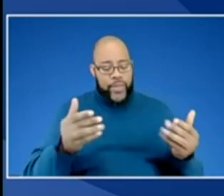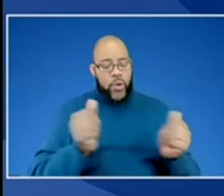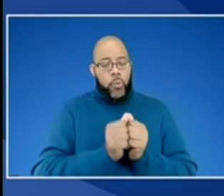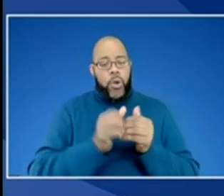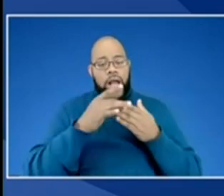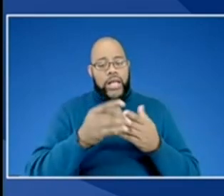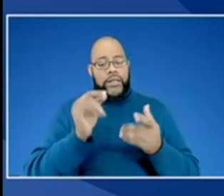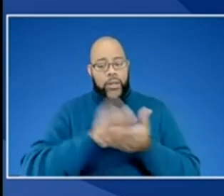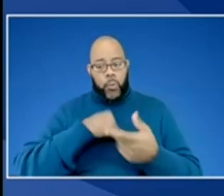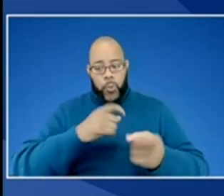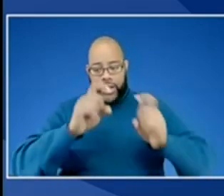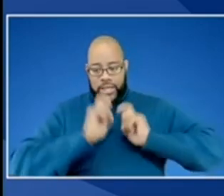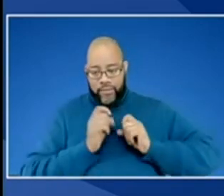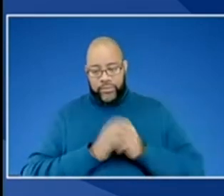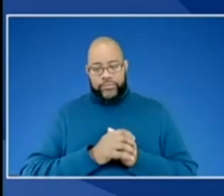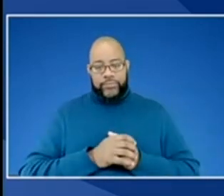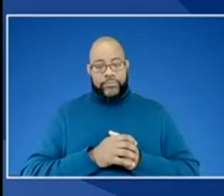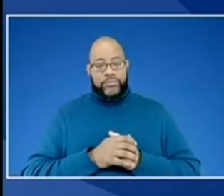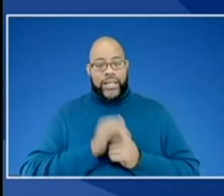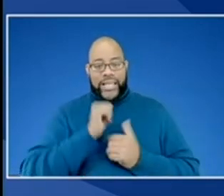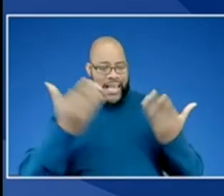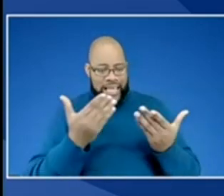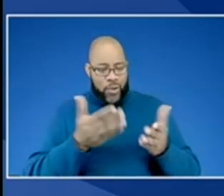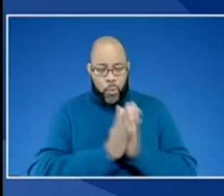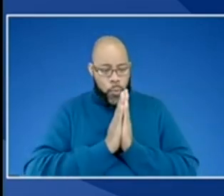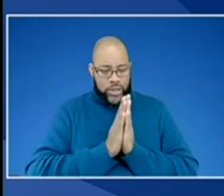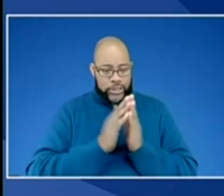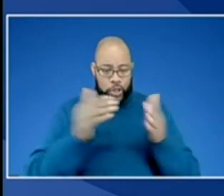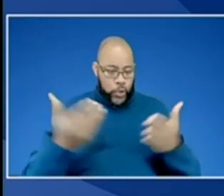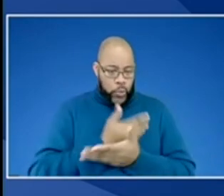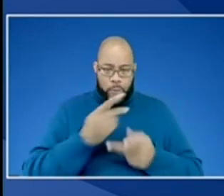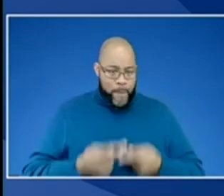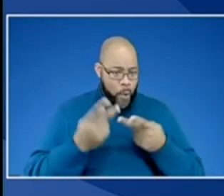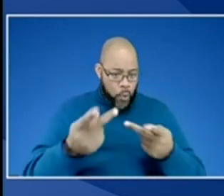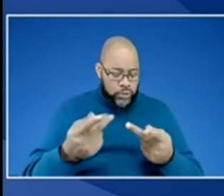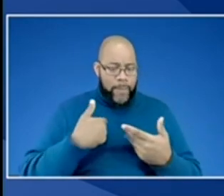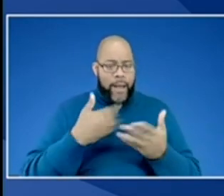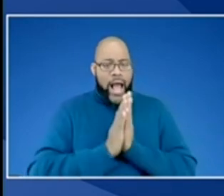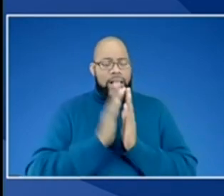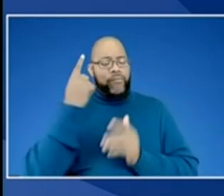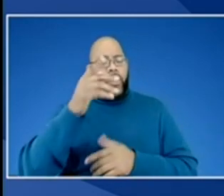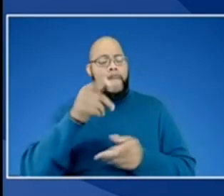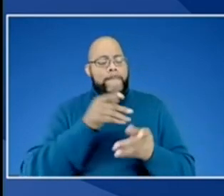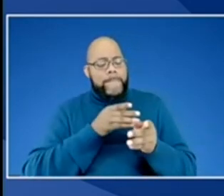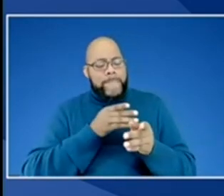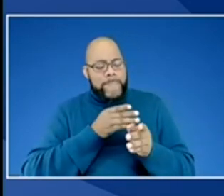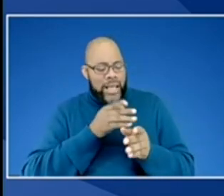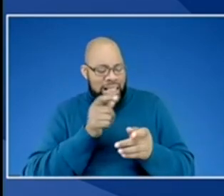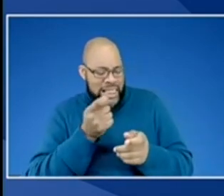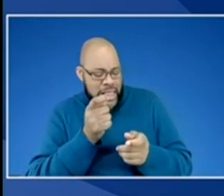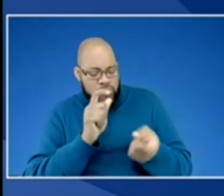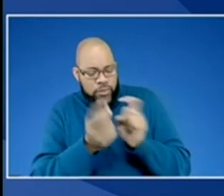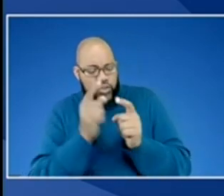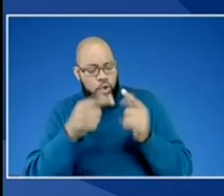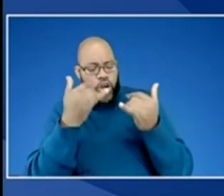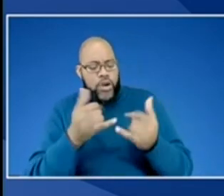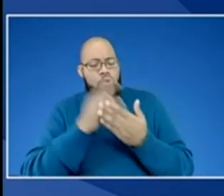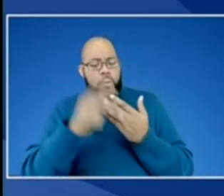given. So I'm not here requesting a brand new proposal. I'm asking for minor revisions to the current program. [30 seconds].